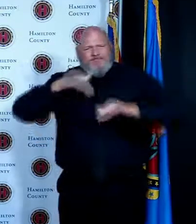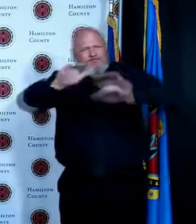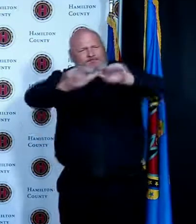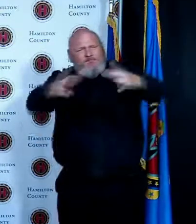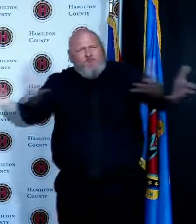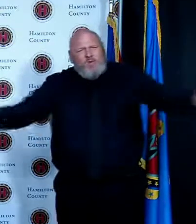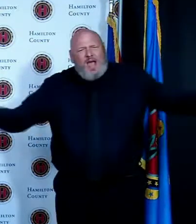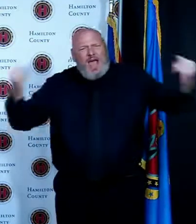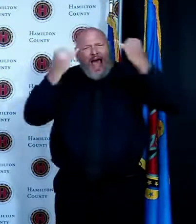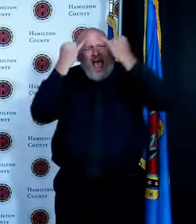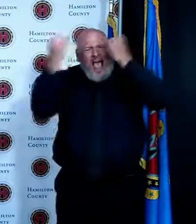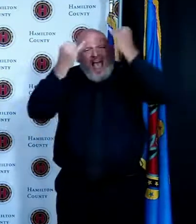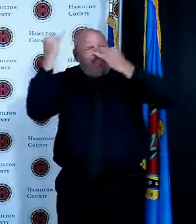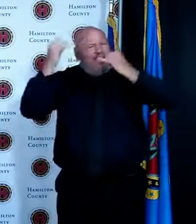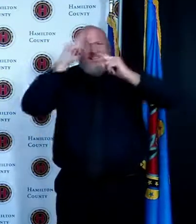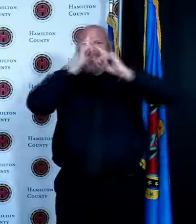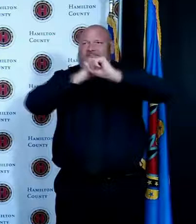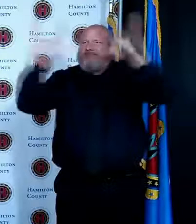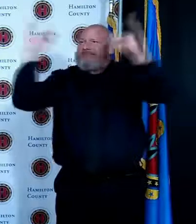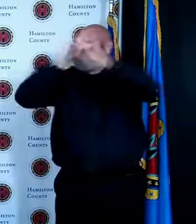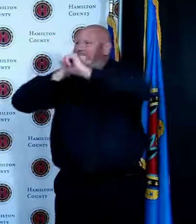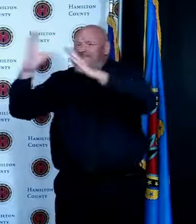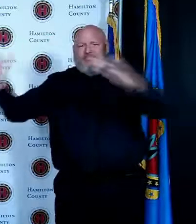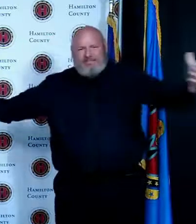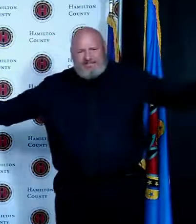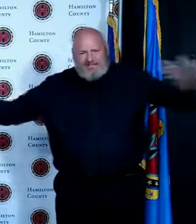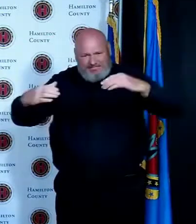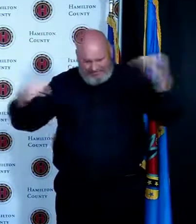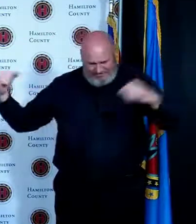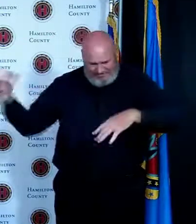as we've gone out and talked to protesters in the street